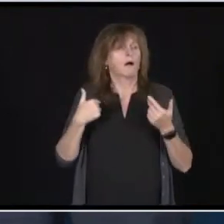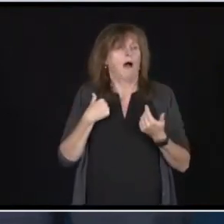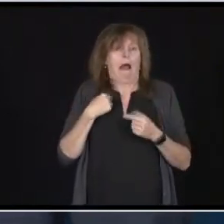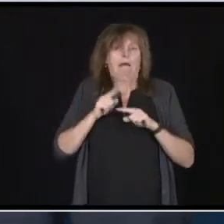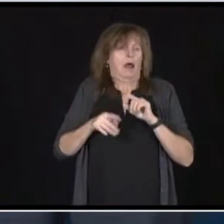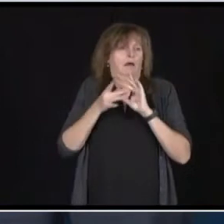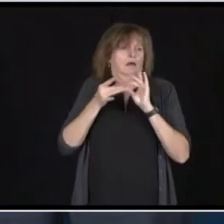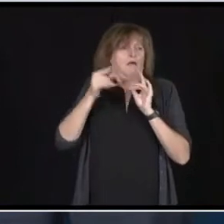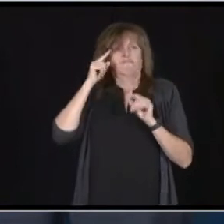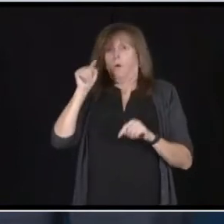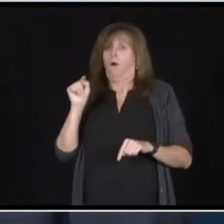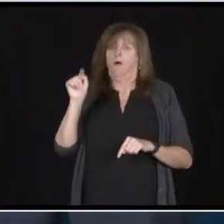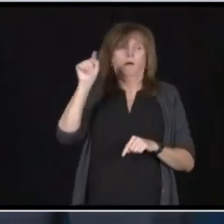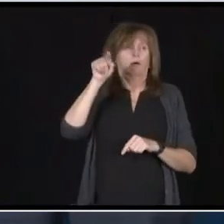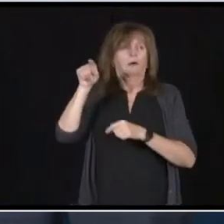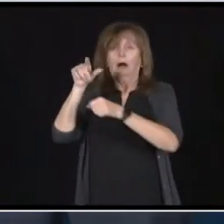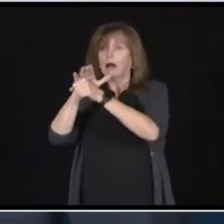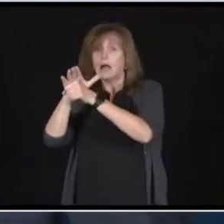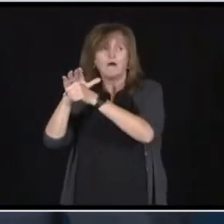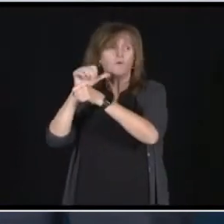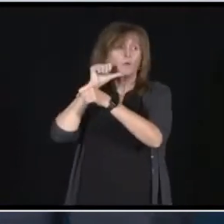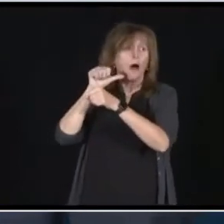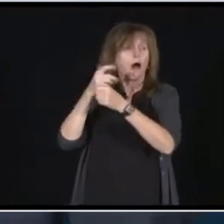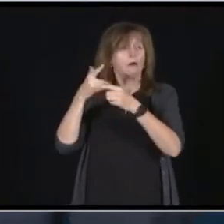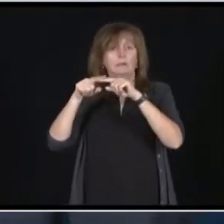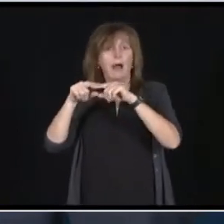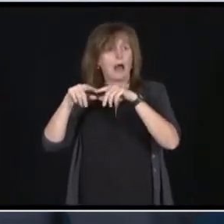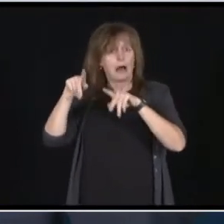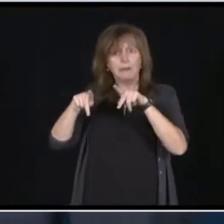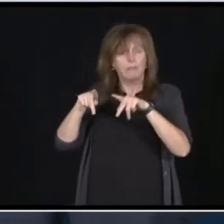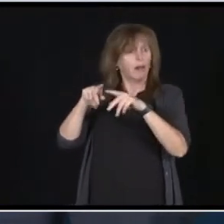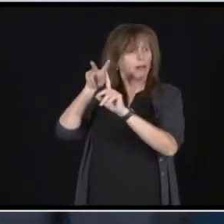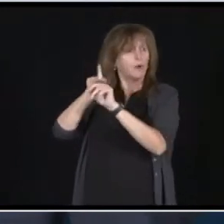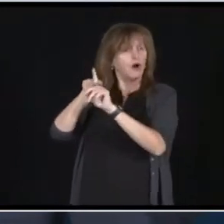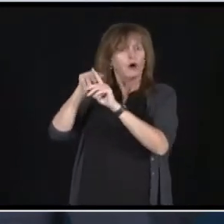So they are coming in. When they arrived at each individual pharmacy,